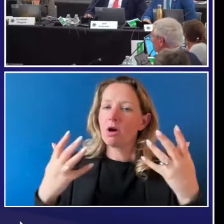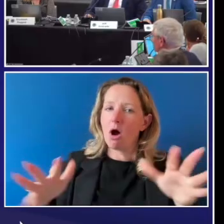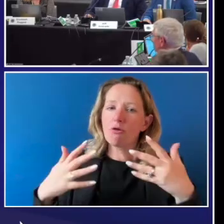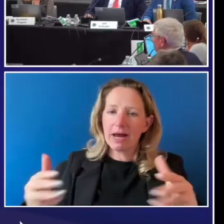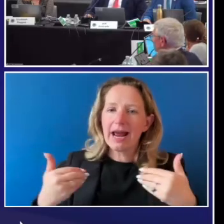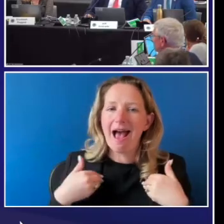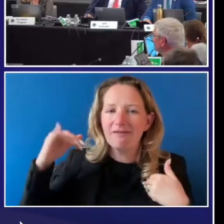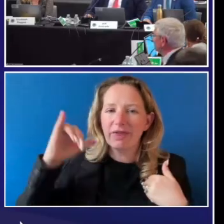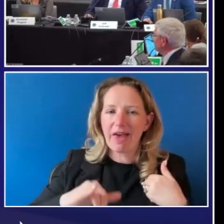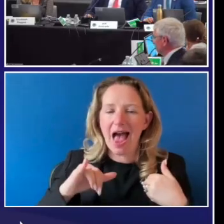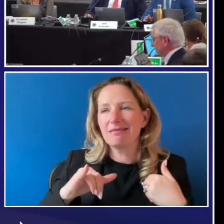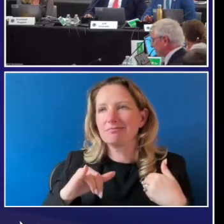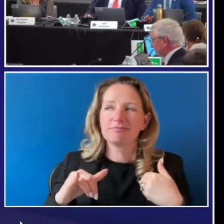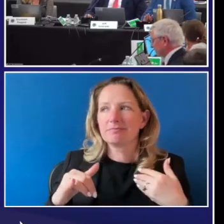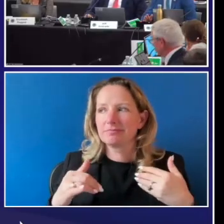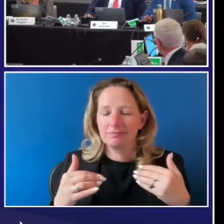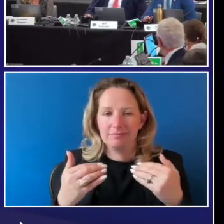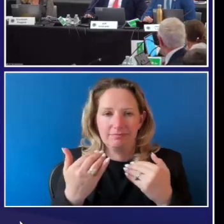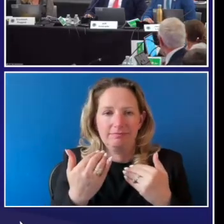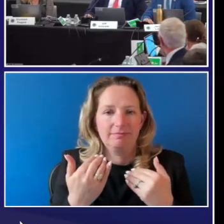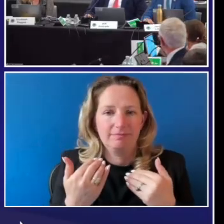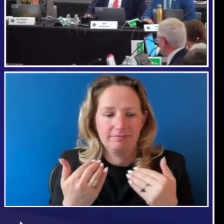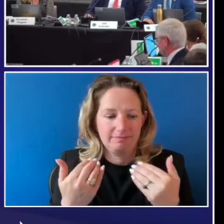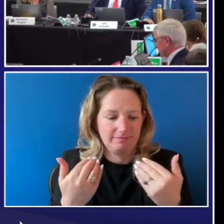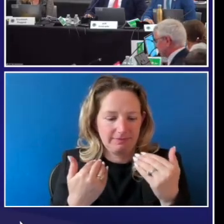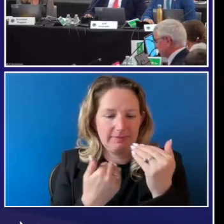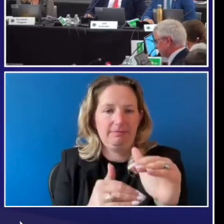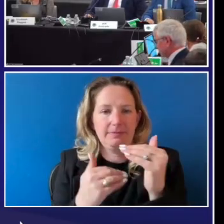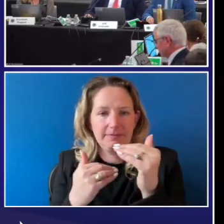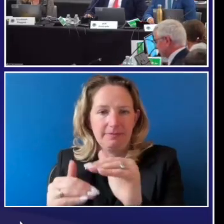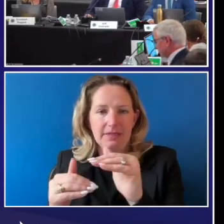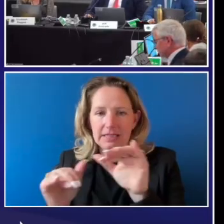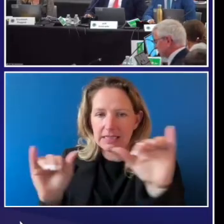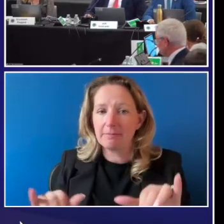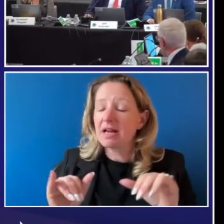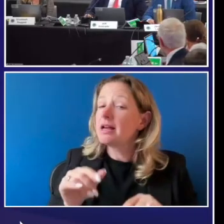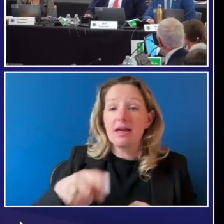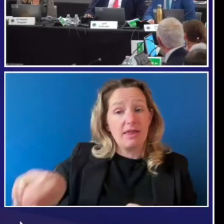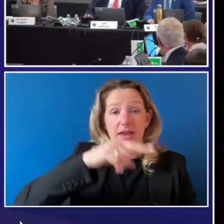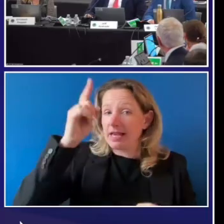or gating, you know, system, they can't actually be recognized until they meet the statutory requirements.